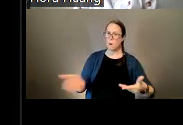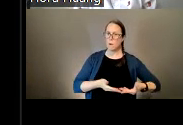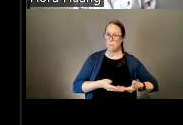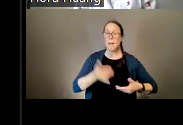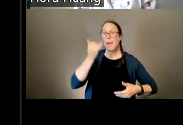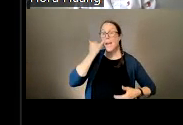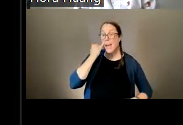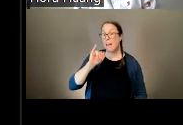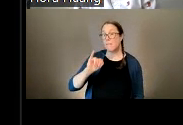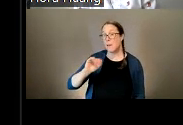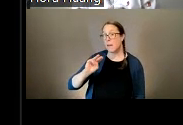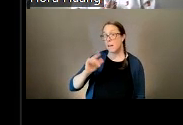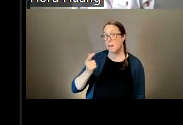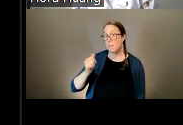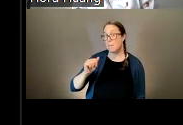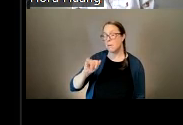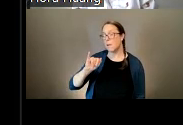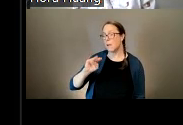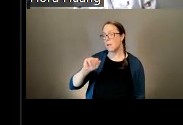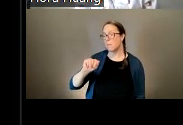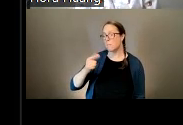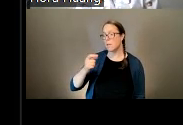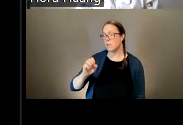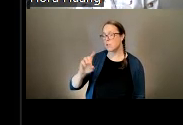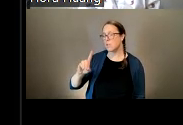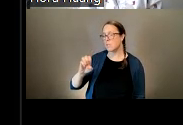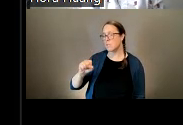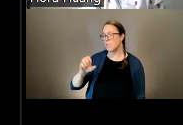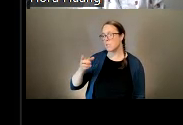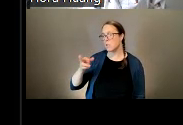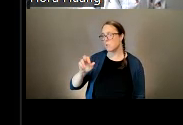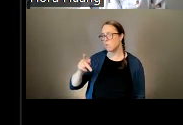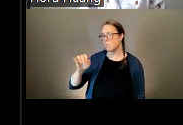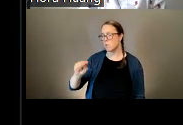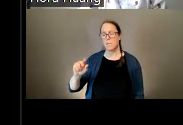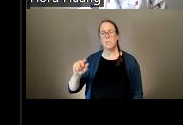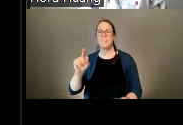if you were doing an art breakdown of it, a visual analysis of it, you could talk about